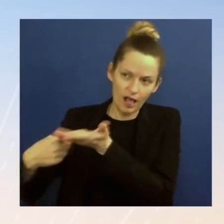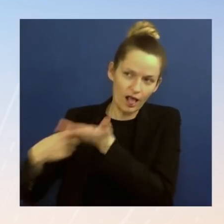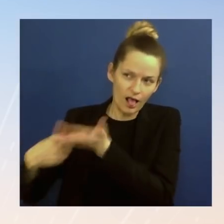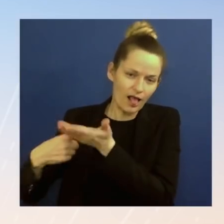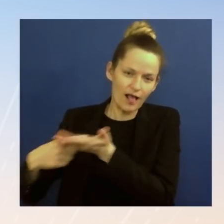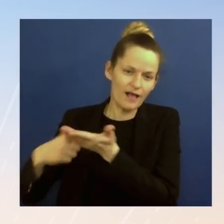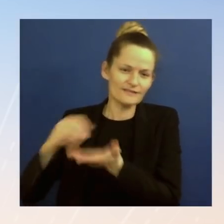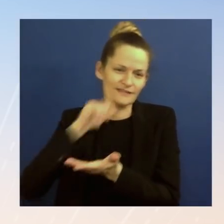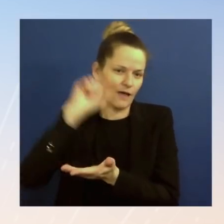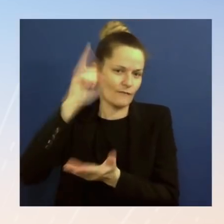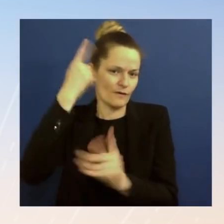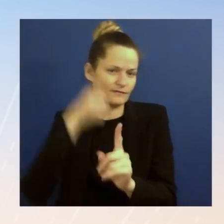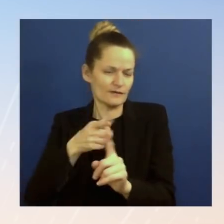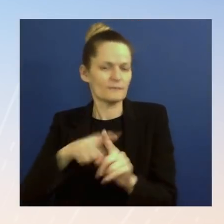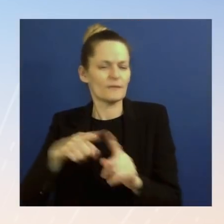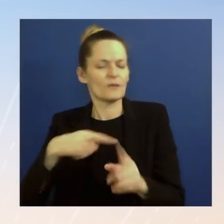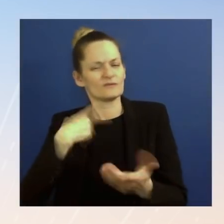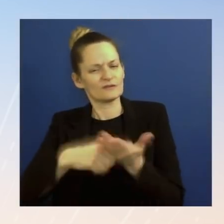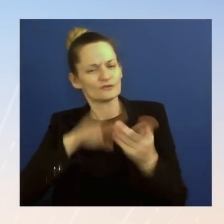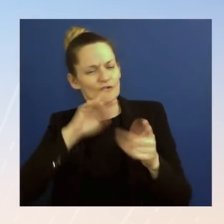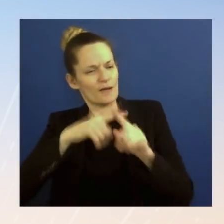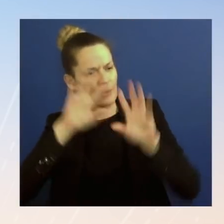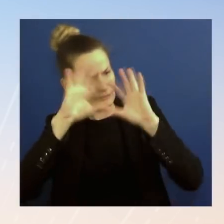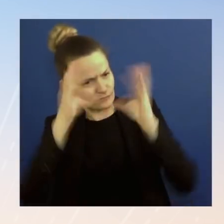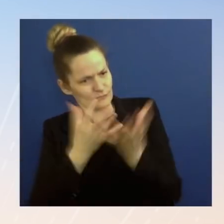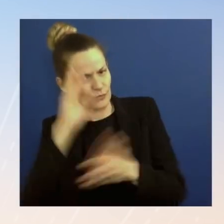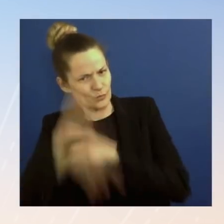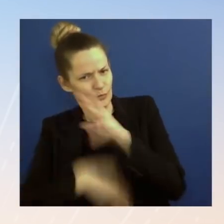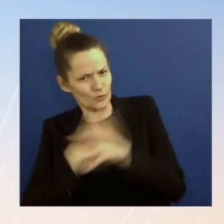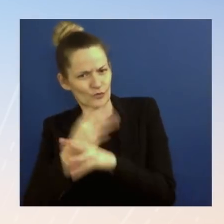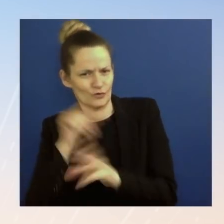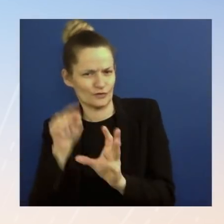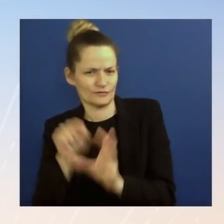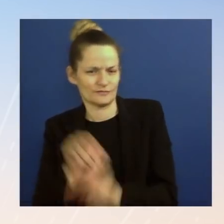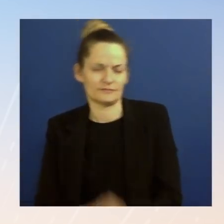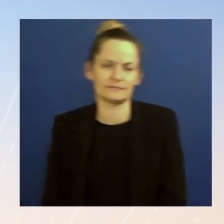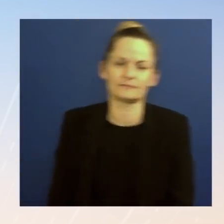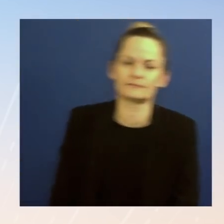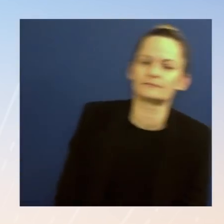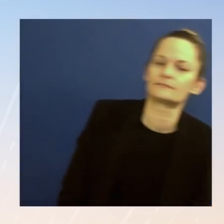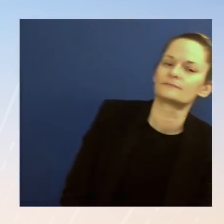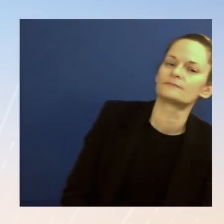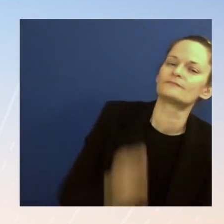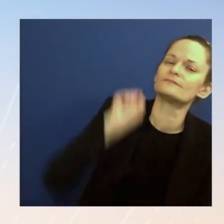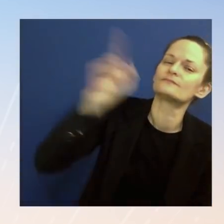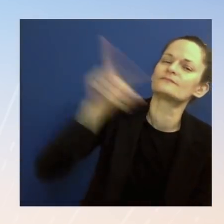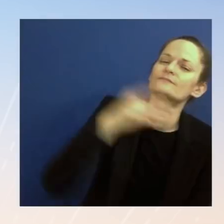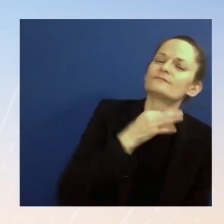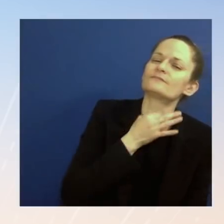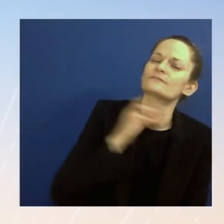Chevron is preparing to take operating control of its joint ventures in Venezuela --